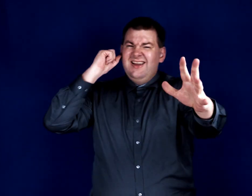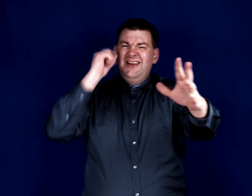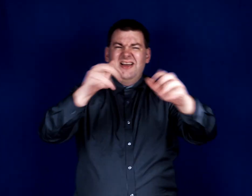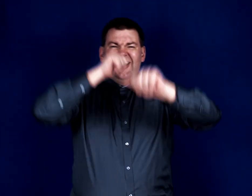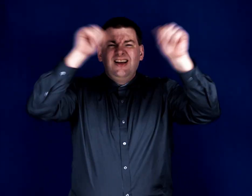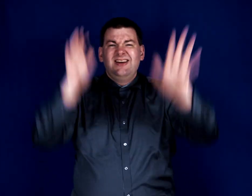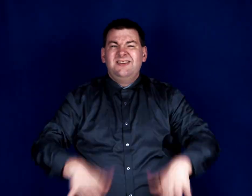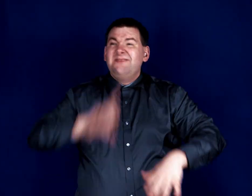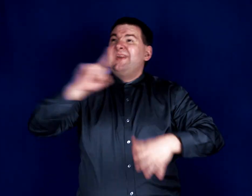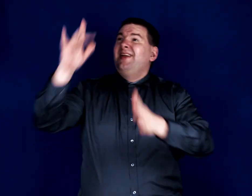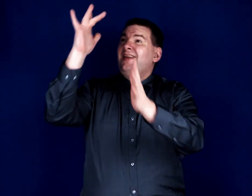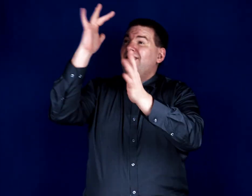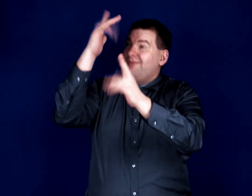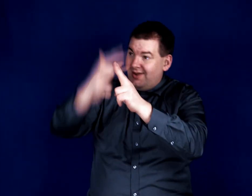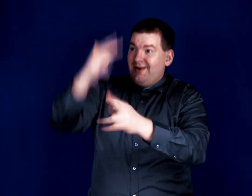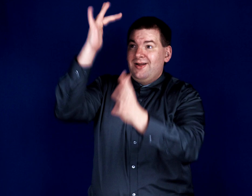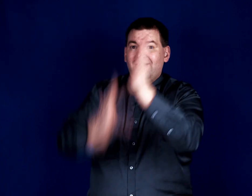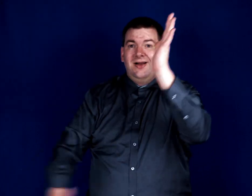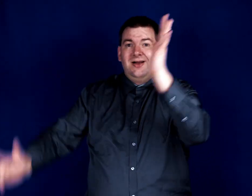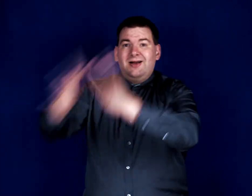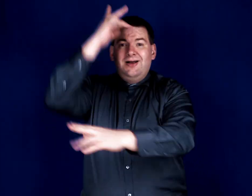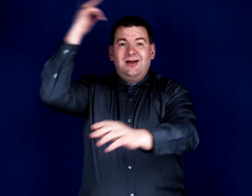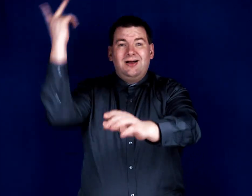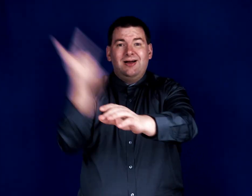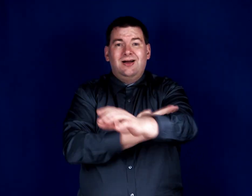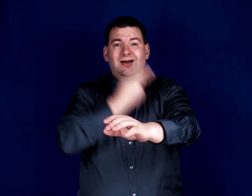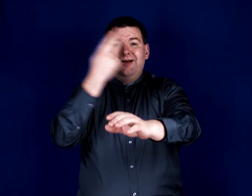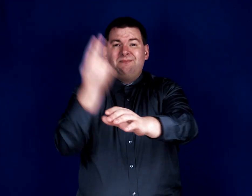Blessed be the Lamb,